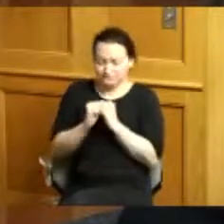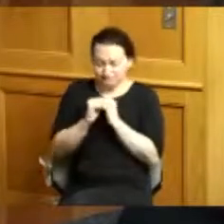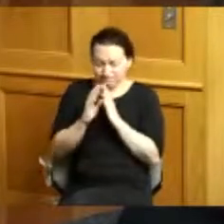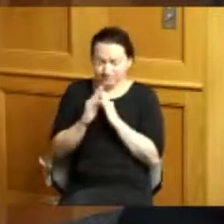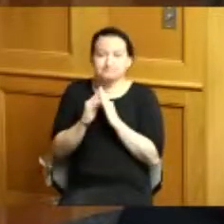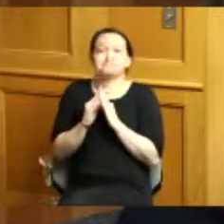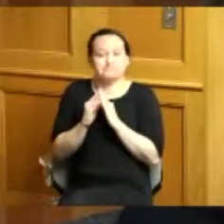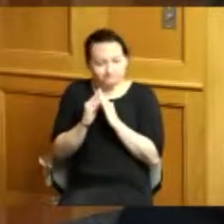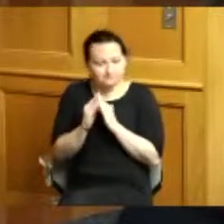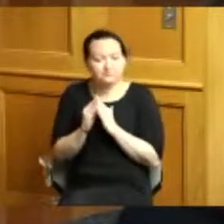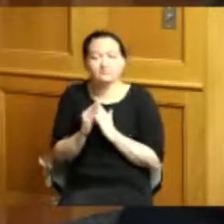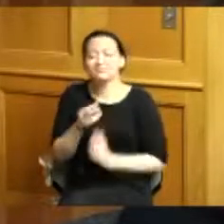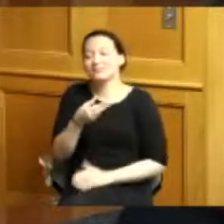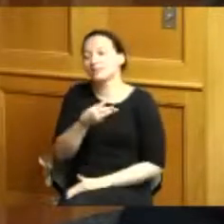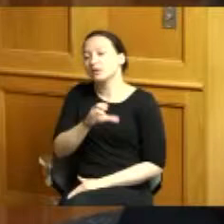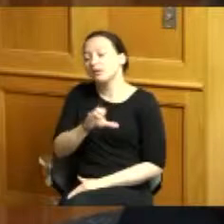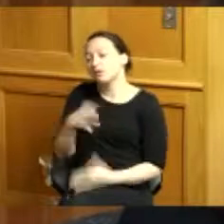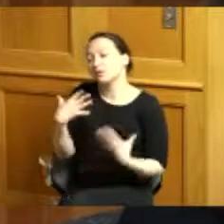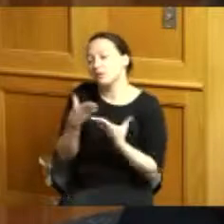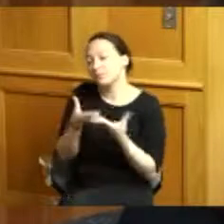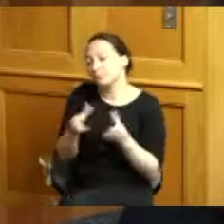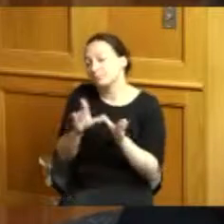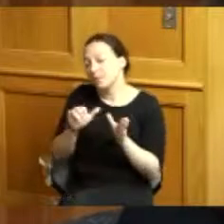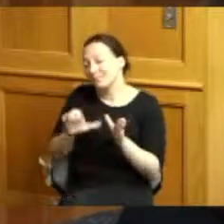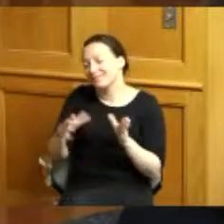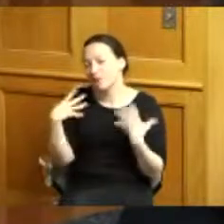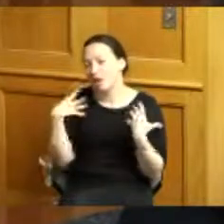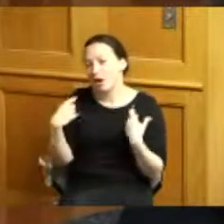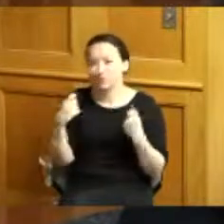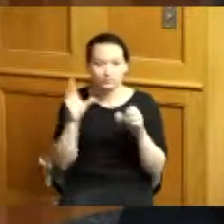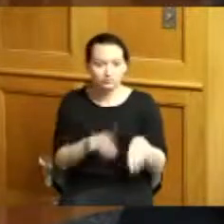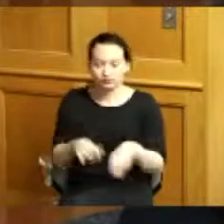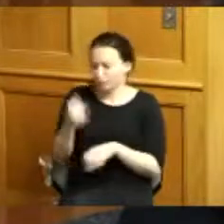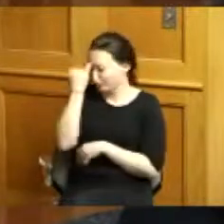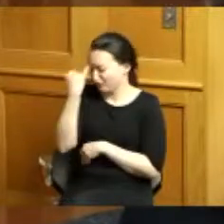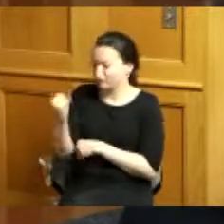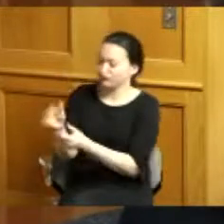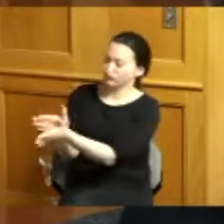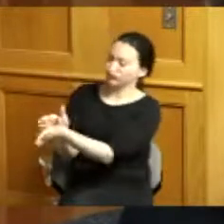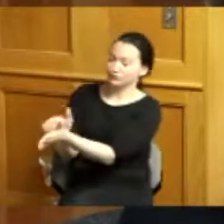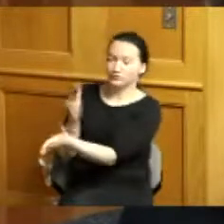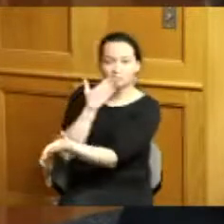that Hamilton County Public Health took it and ran with it and and I applaud their work on it they've